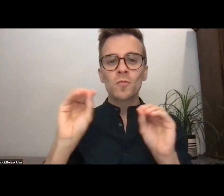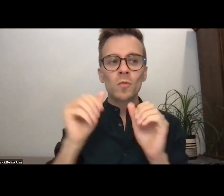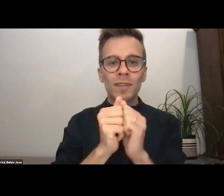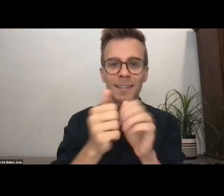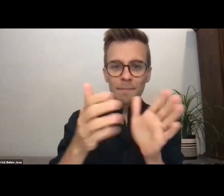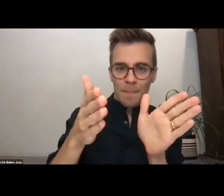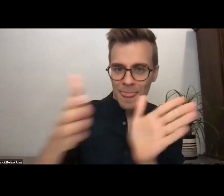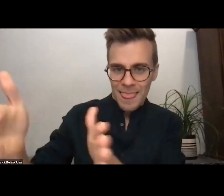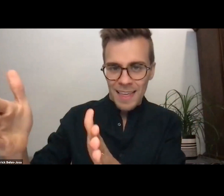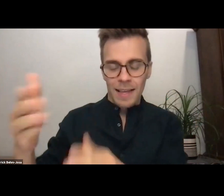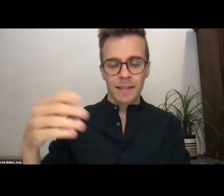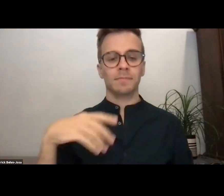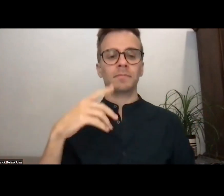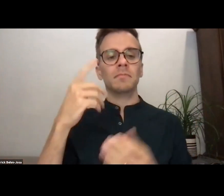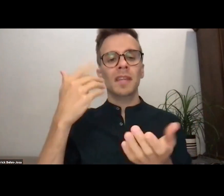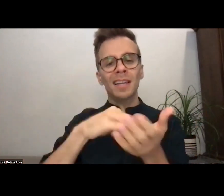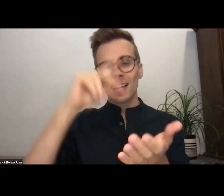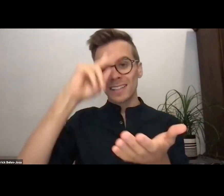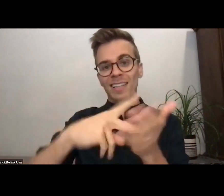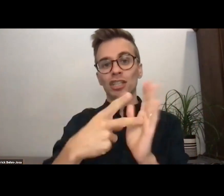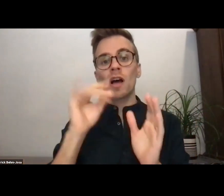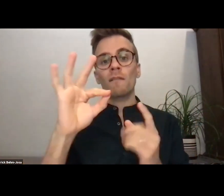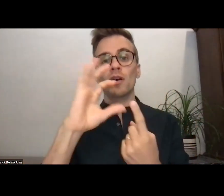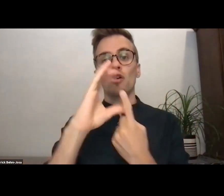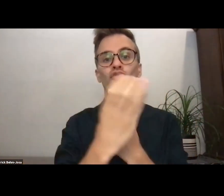But it was nothing to do with planning.